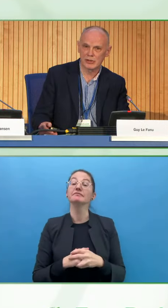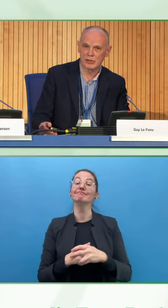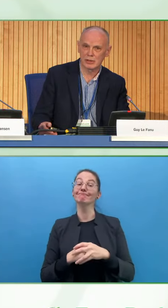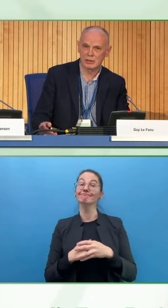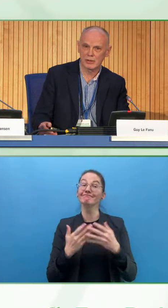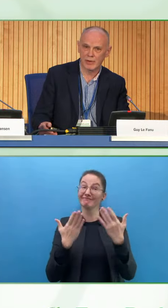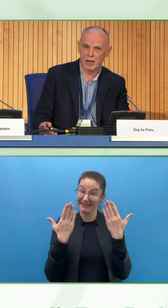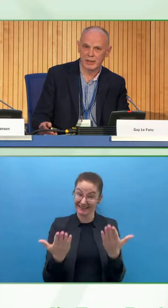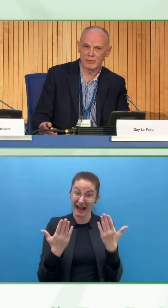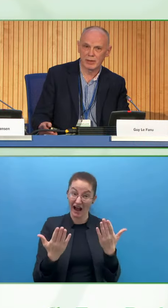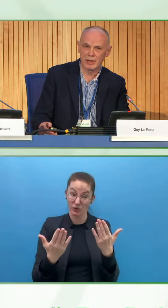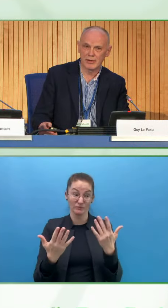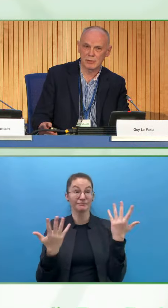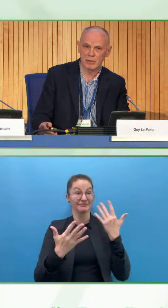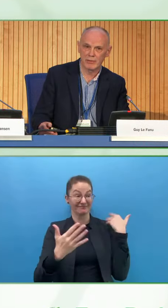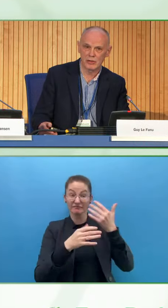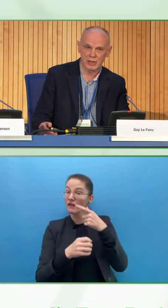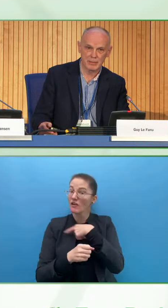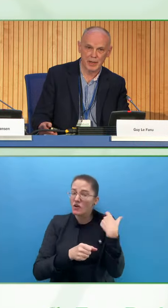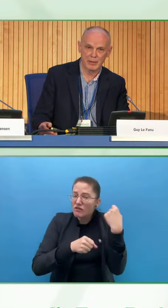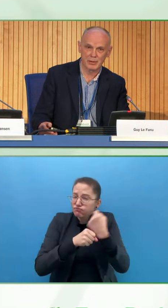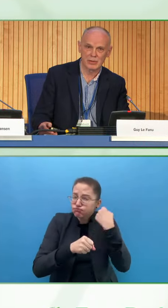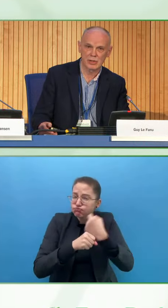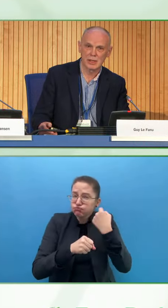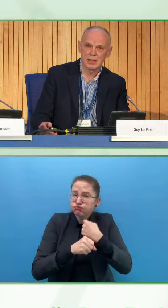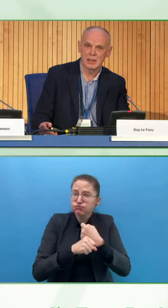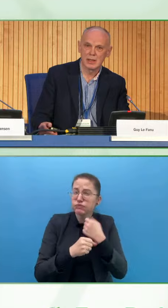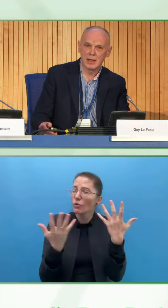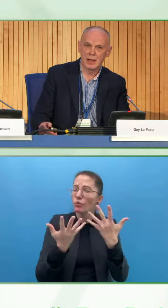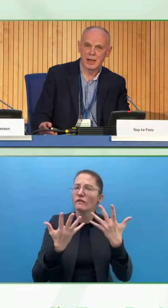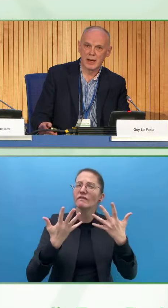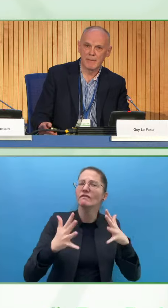digital divide for learners with visual impairments.